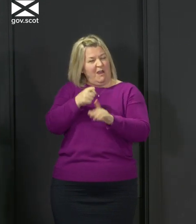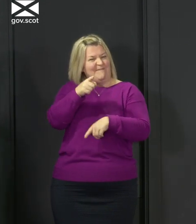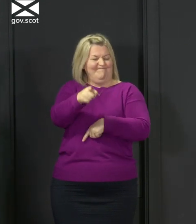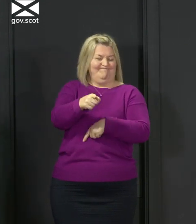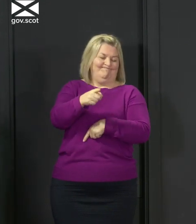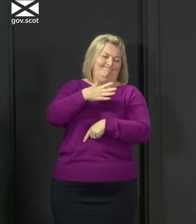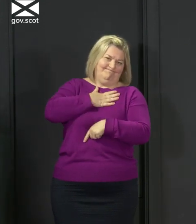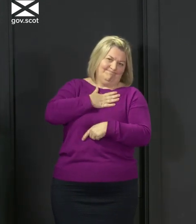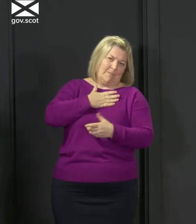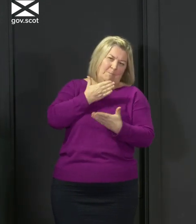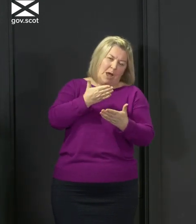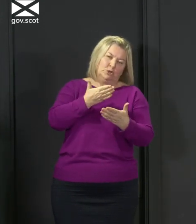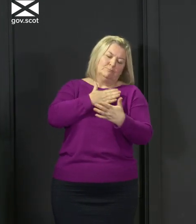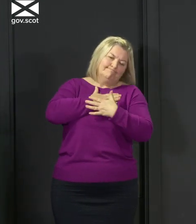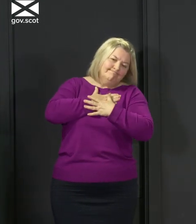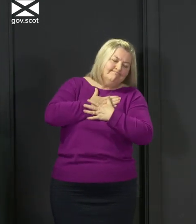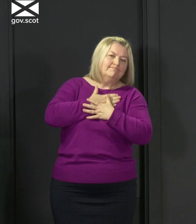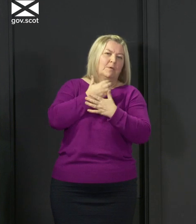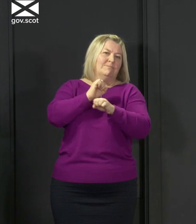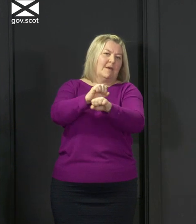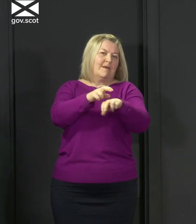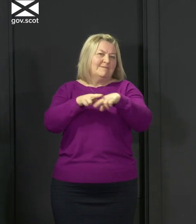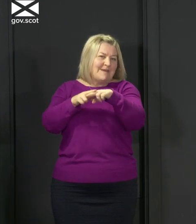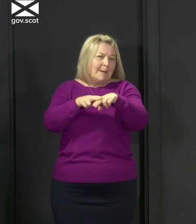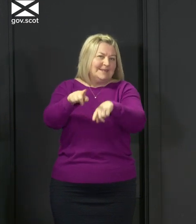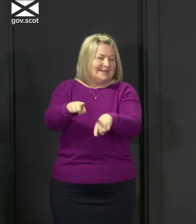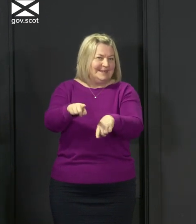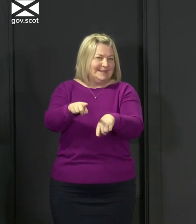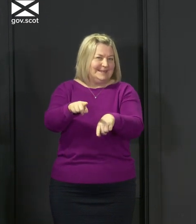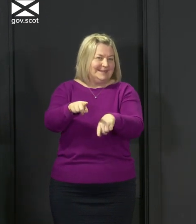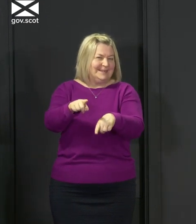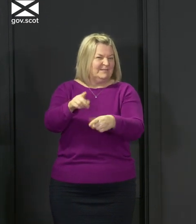Their death is a reminder that the people working in our health and care services aren't